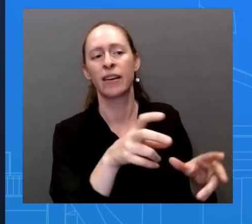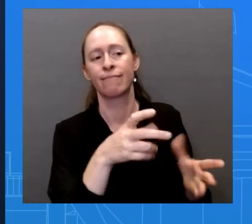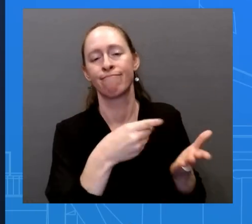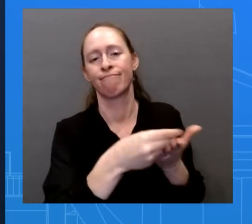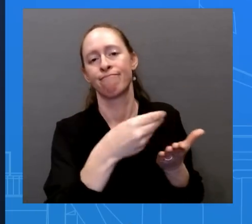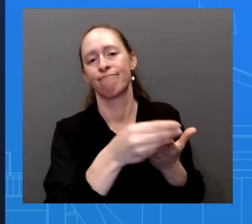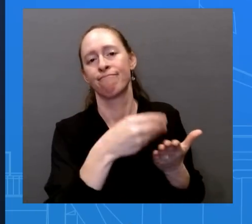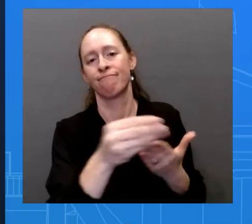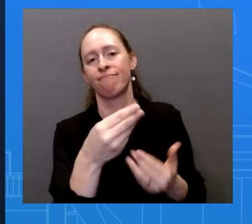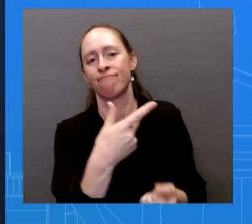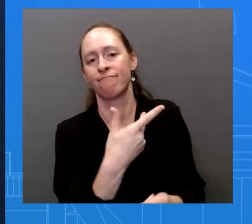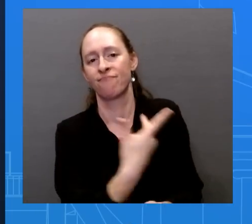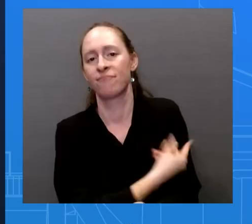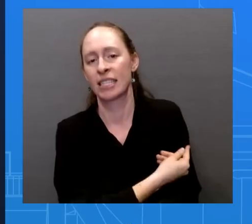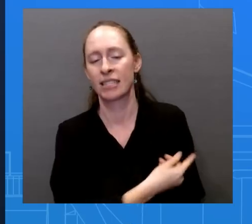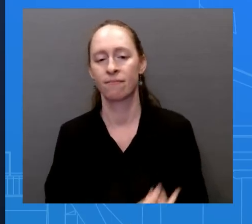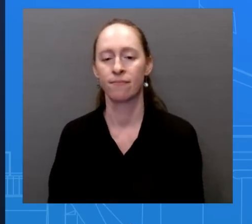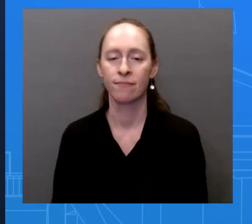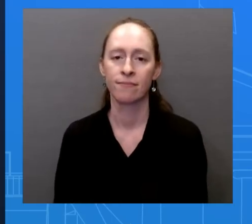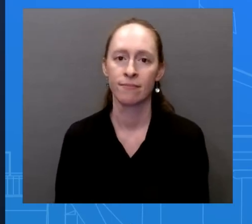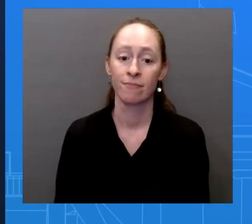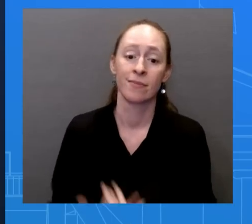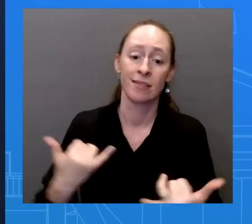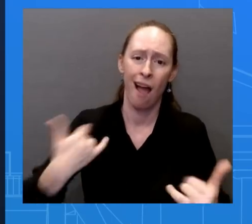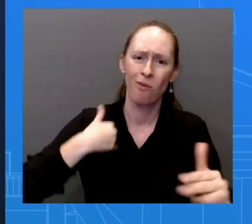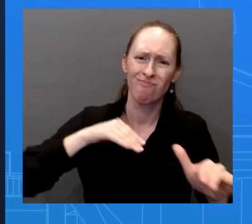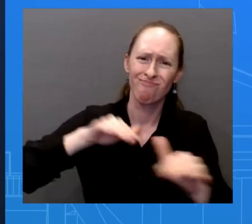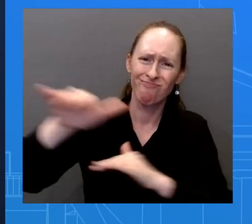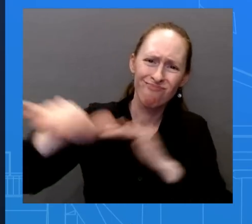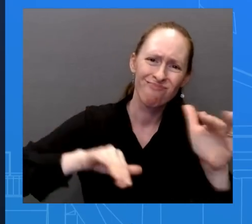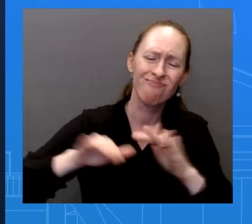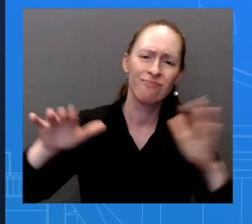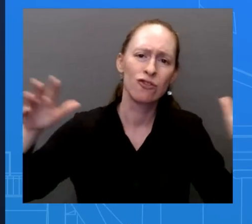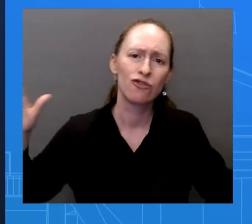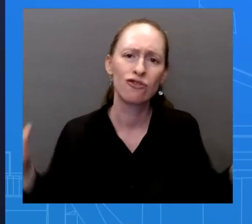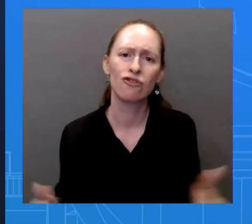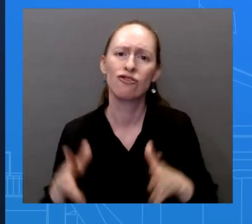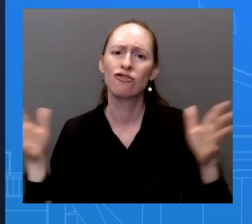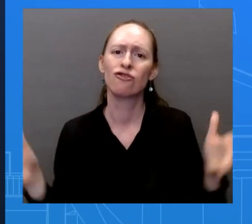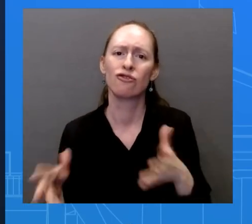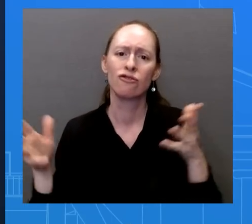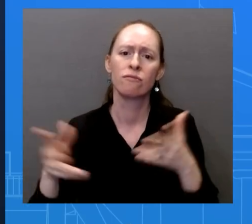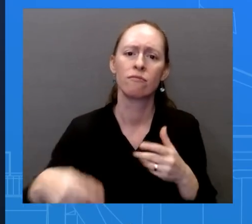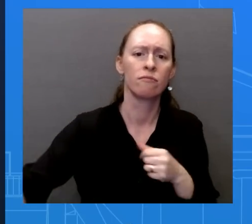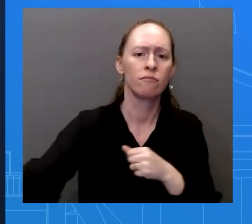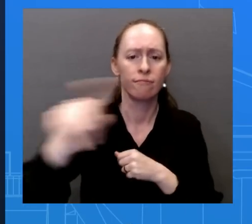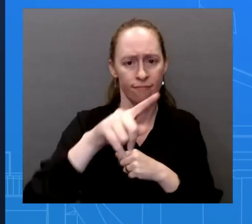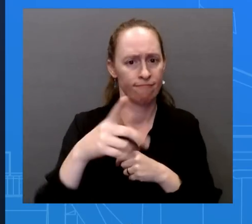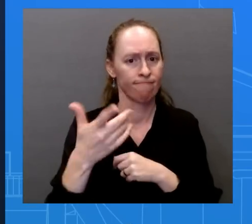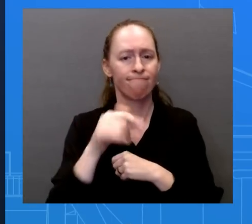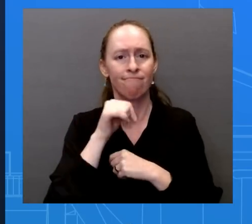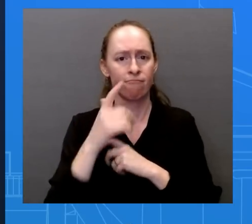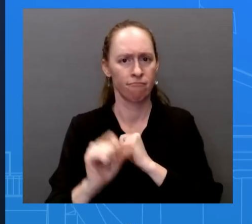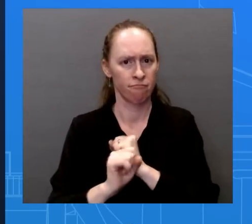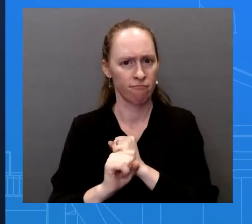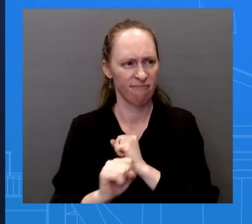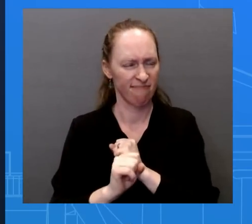has been more limited because of lack of funding. So Congress bears a lot of responsibility for the complexities of the moment we find ourselves in.